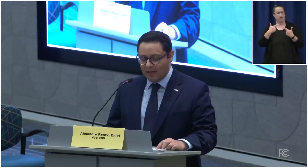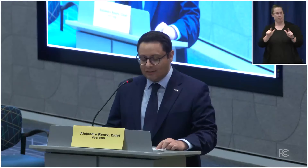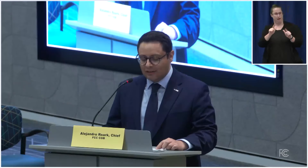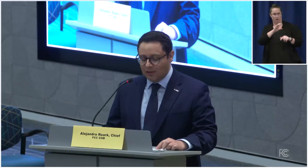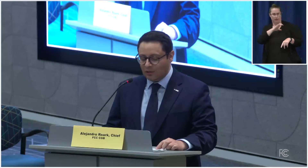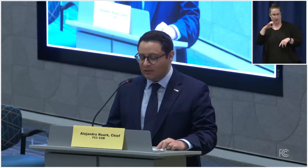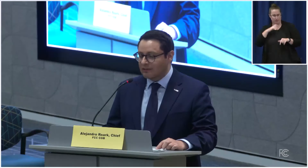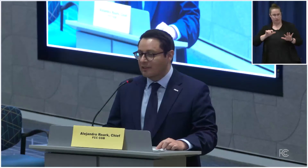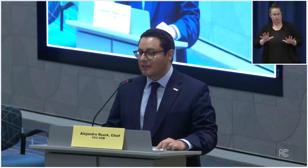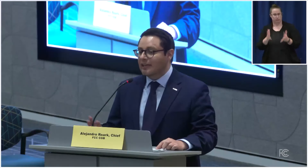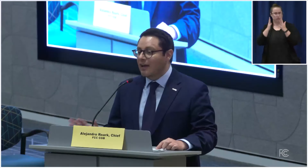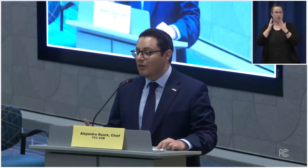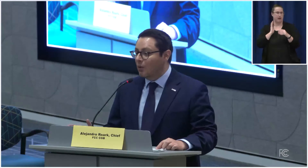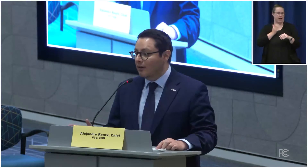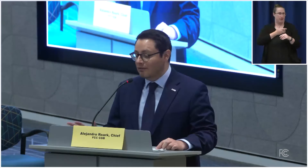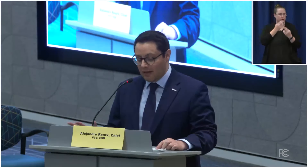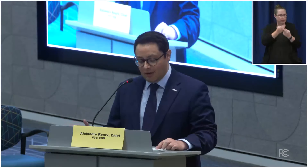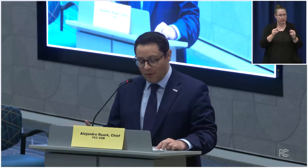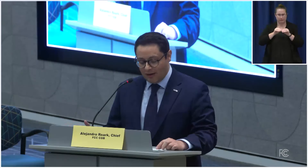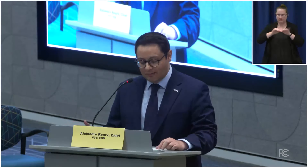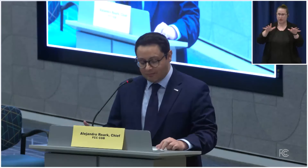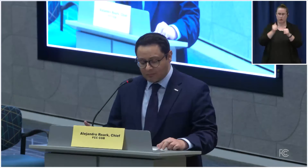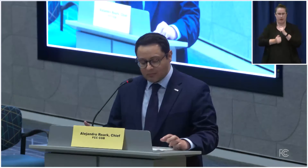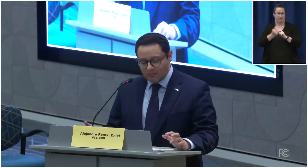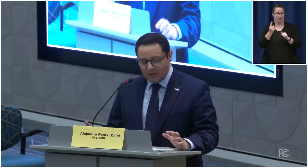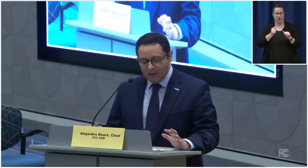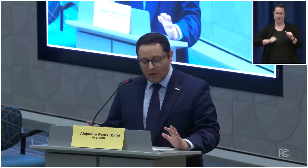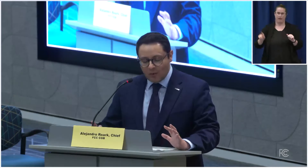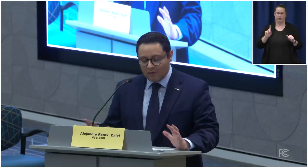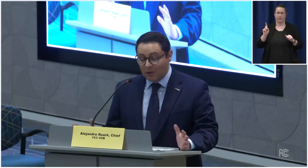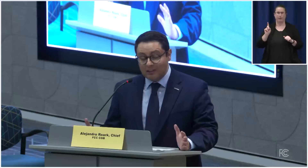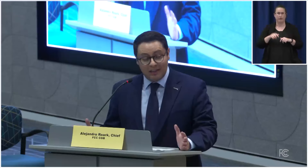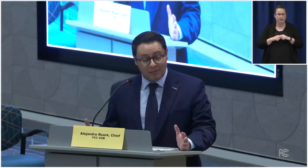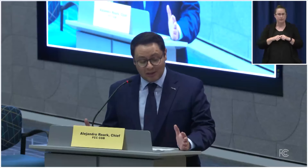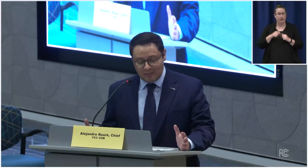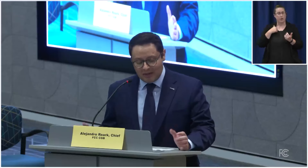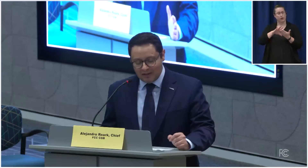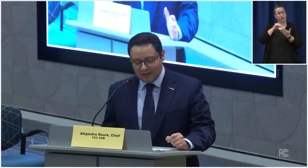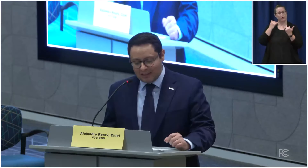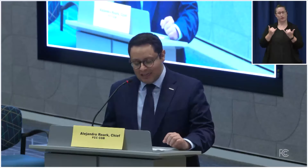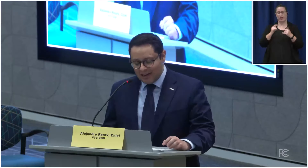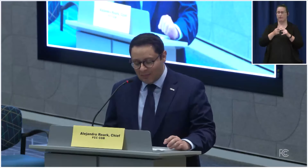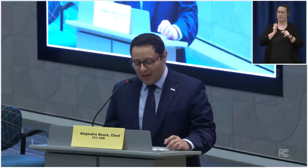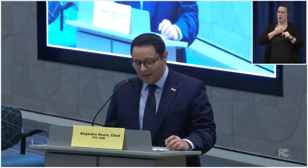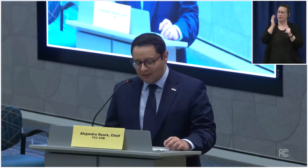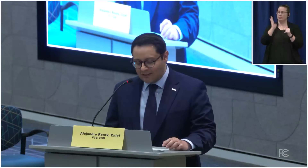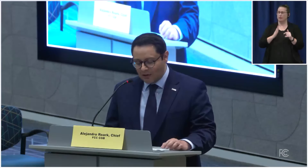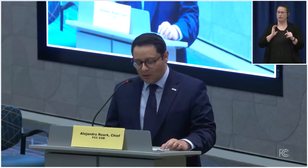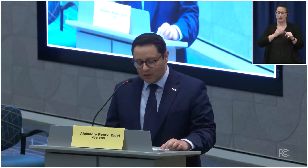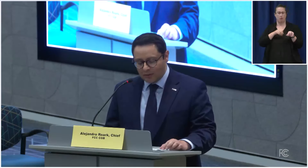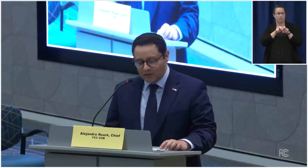THAT ALLOWS THE COMMISSION TO PROMOTE POLICIES THAT EXTEND OUR COMMUNICATION RESOURCES TO EVERYONE EVERYWHERE.